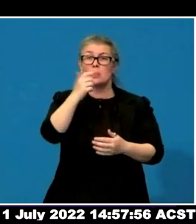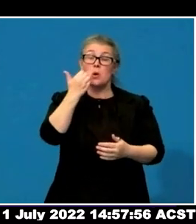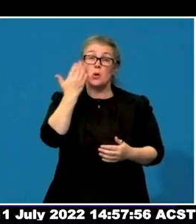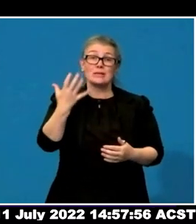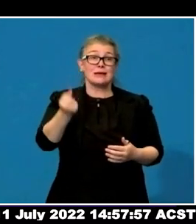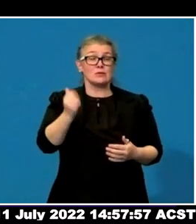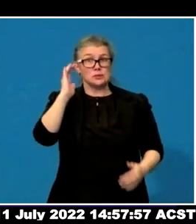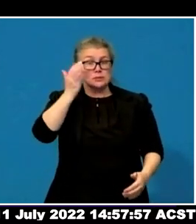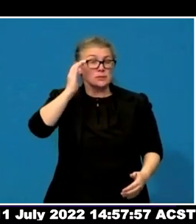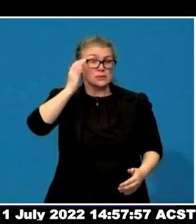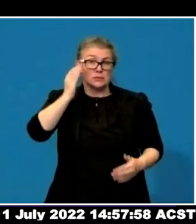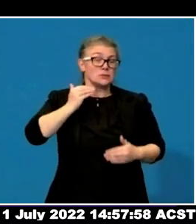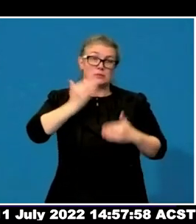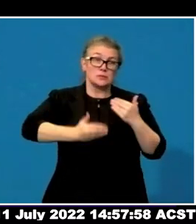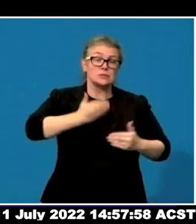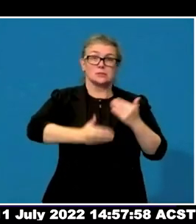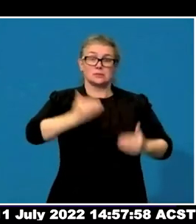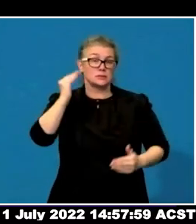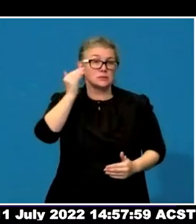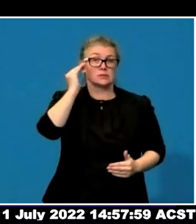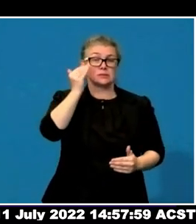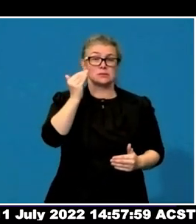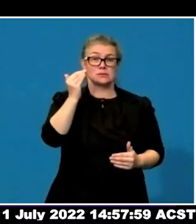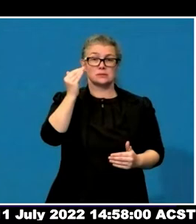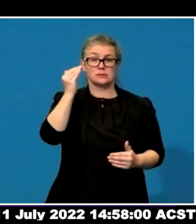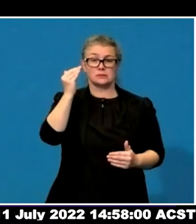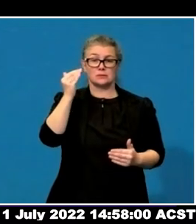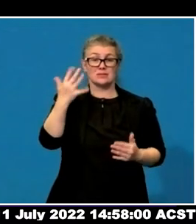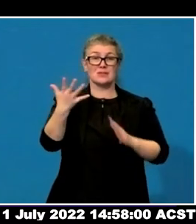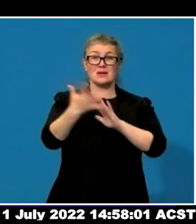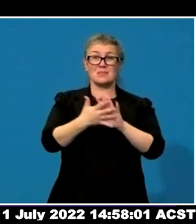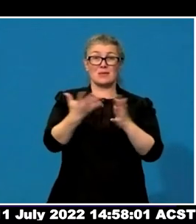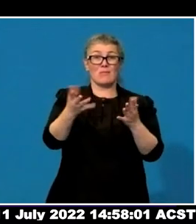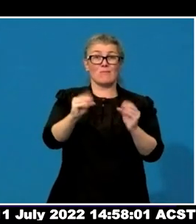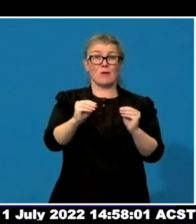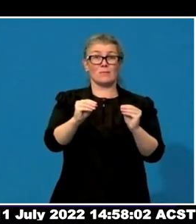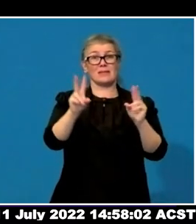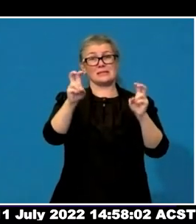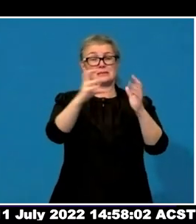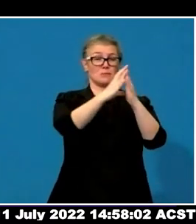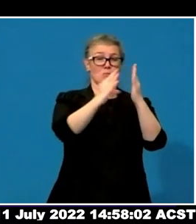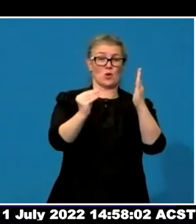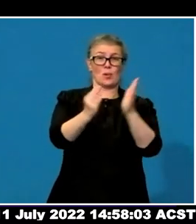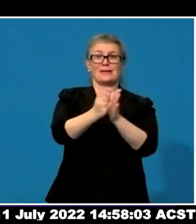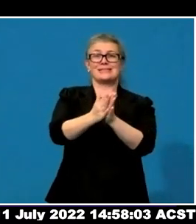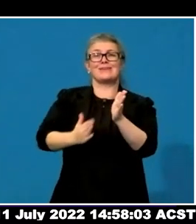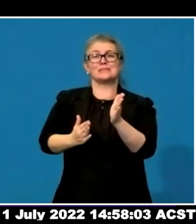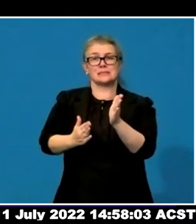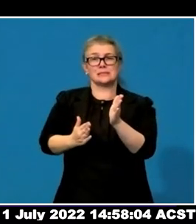around being able to come from this deficit model of diagnosis rather than actually